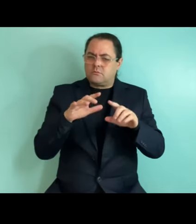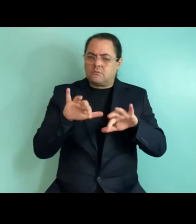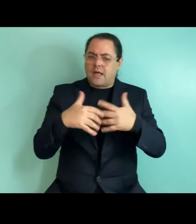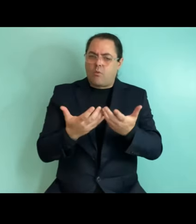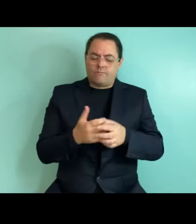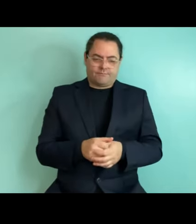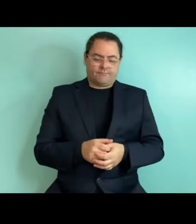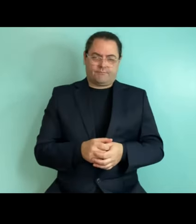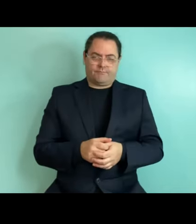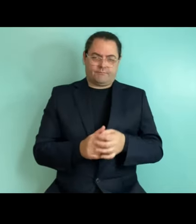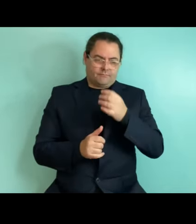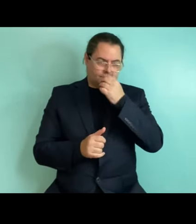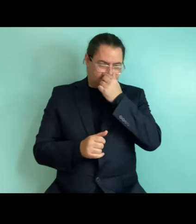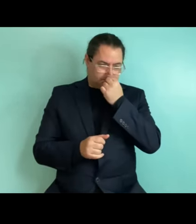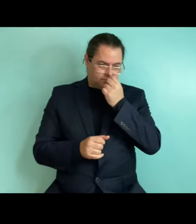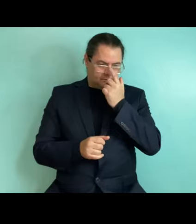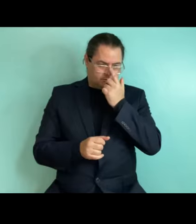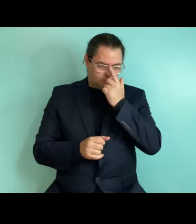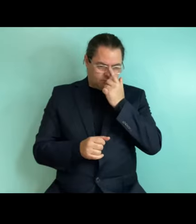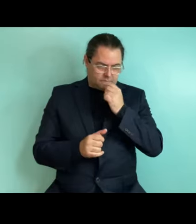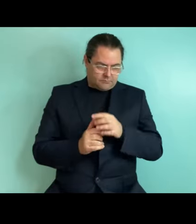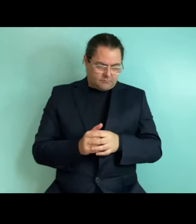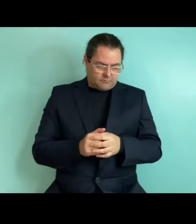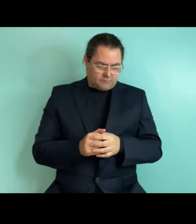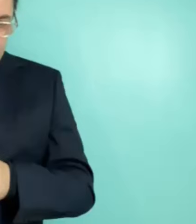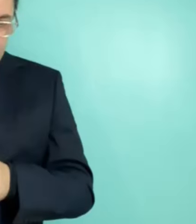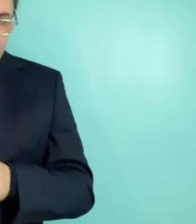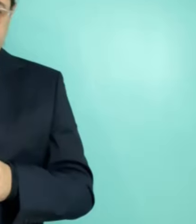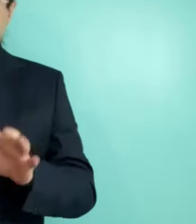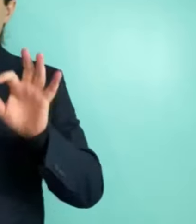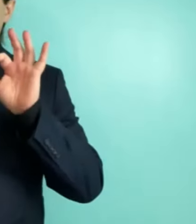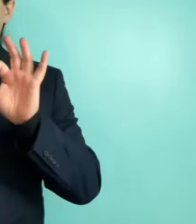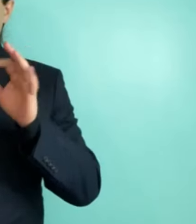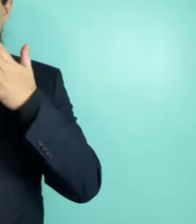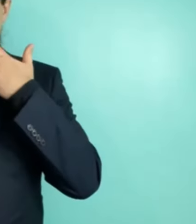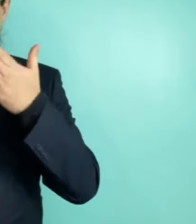12:10:01 Thank you so much. 12:10:06 I'm sorry.